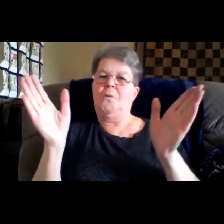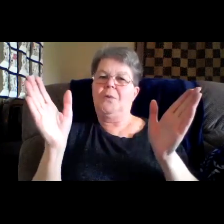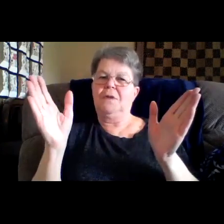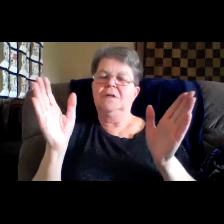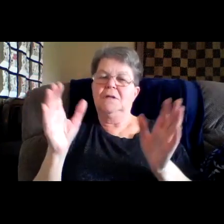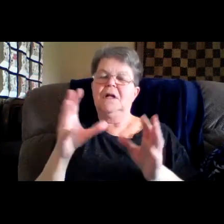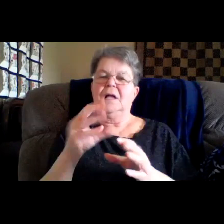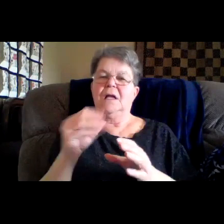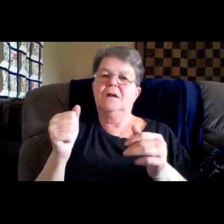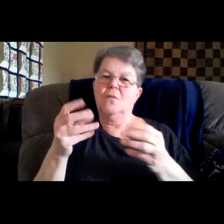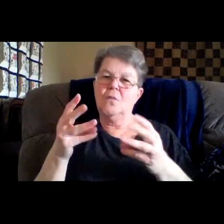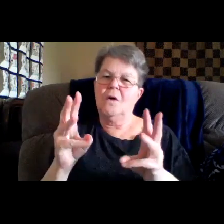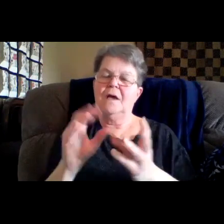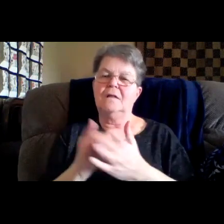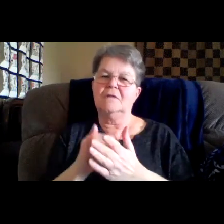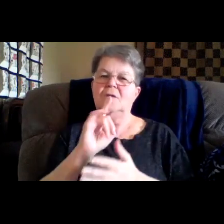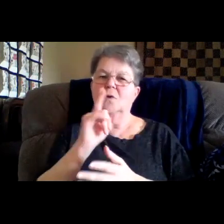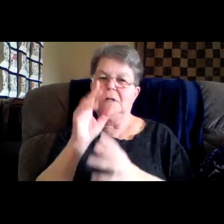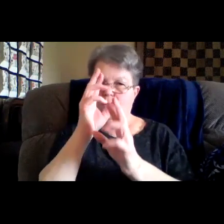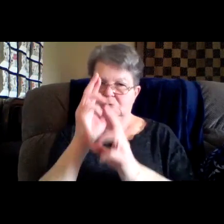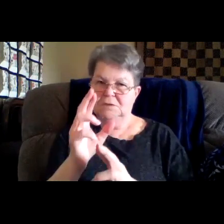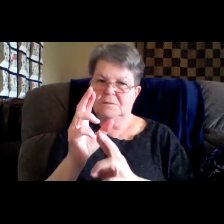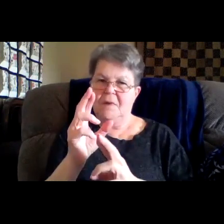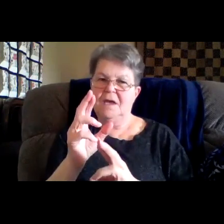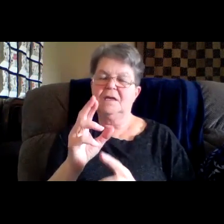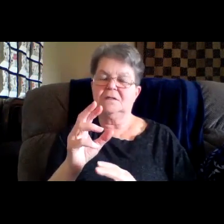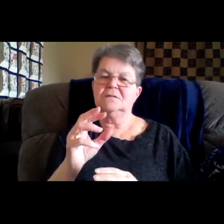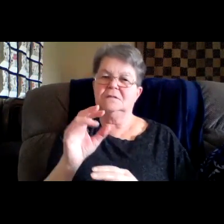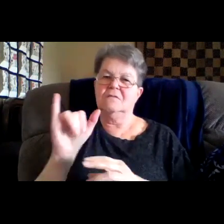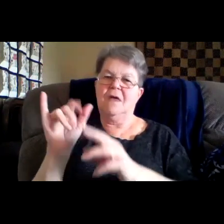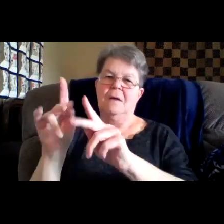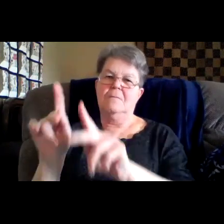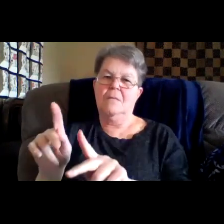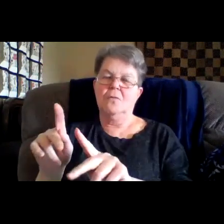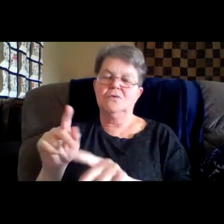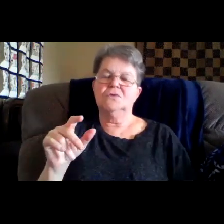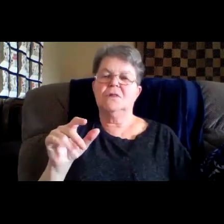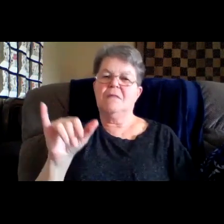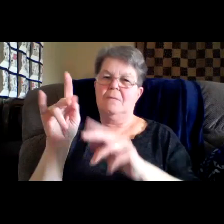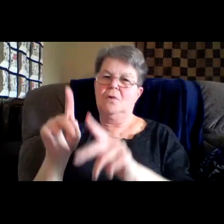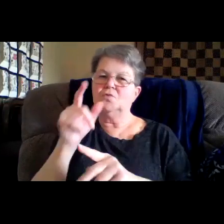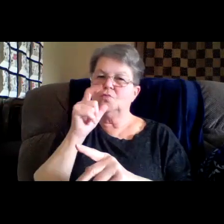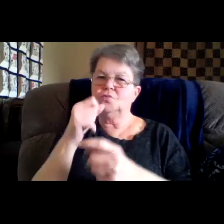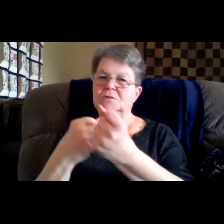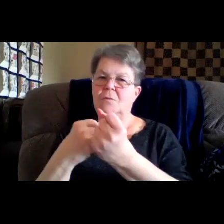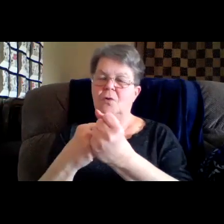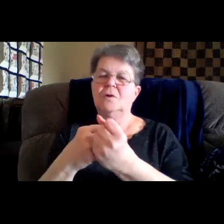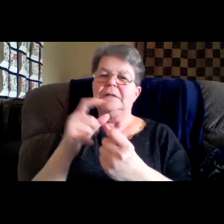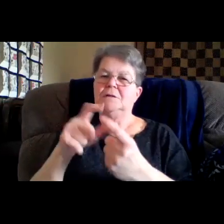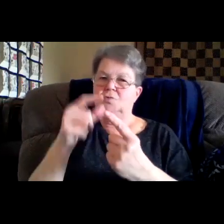that really respects the informed consent of the person. So the person who's being supported needs to understand that conflict,